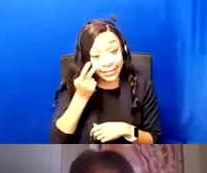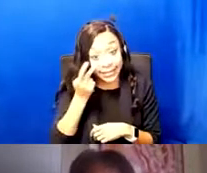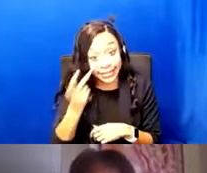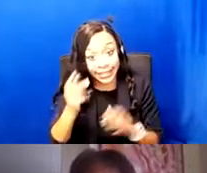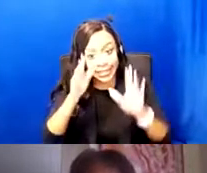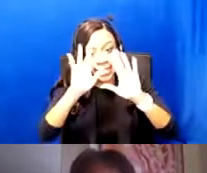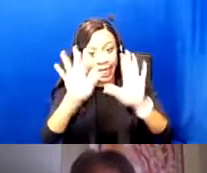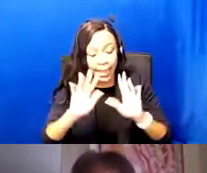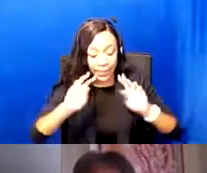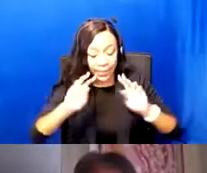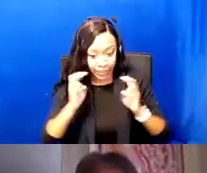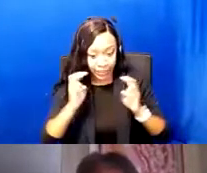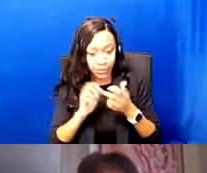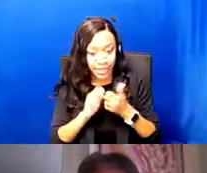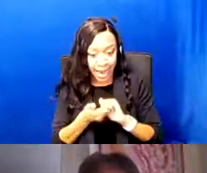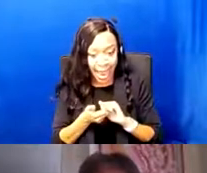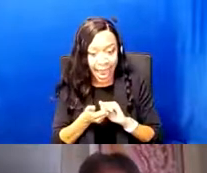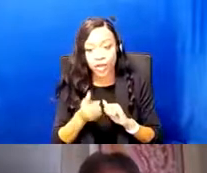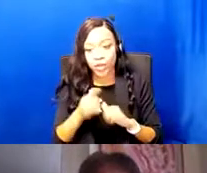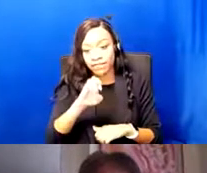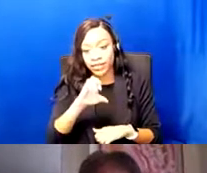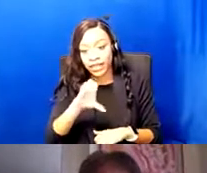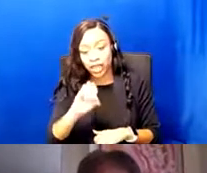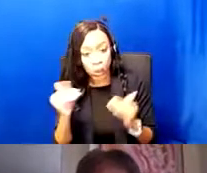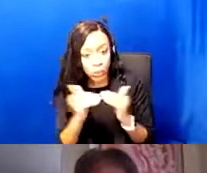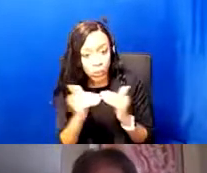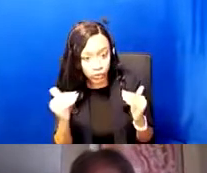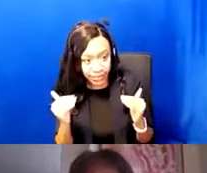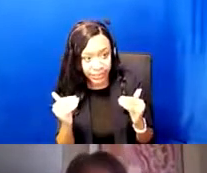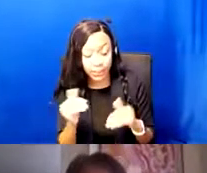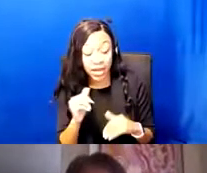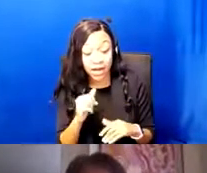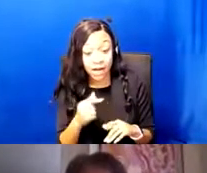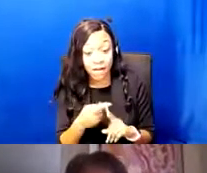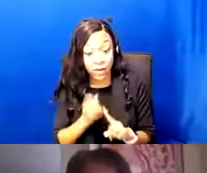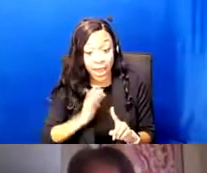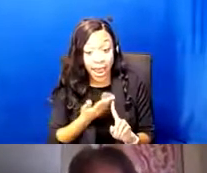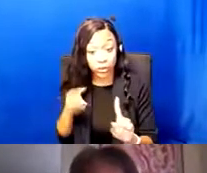and issues of ecological justice through the eyes outside of our own borders.